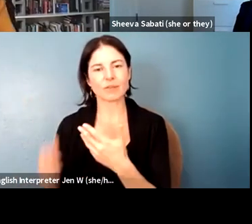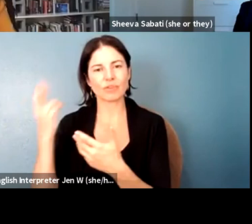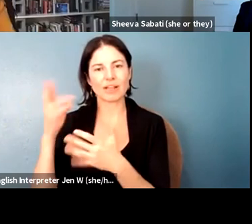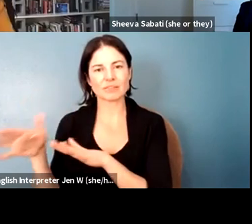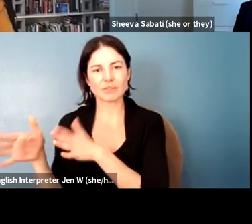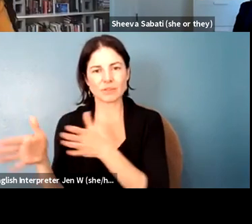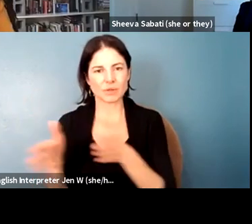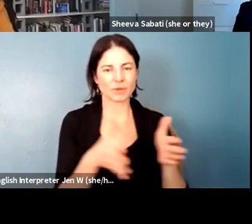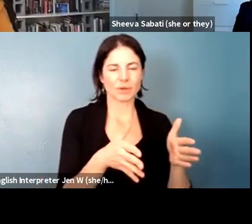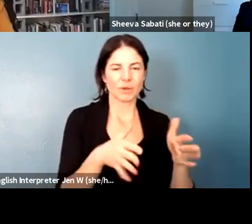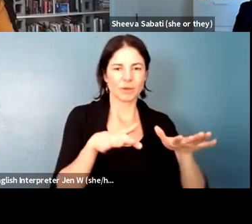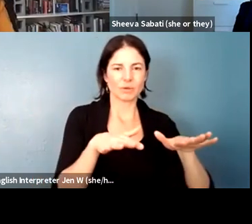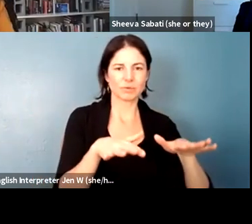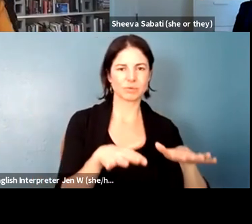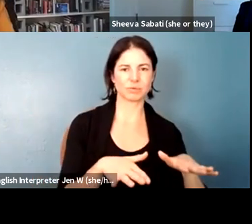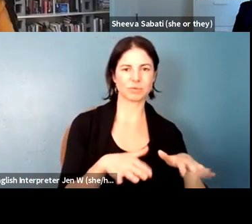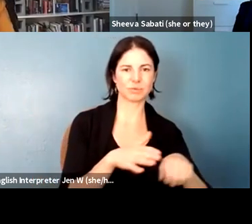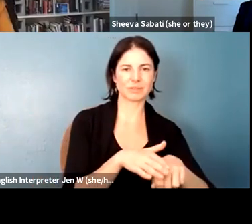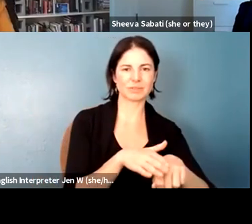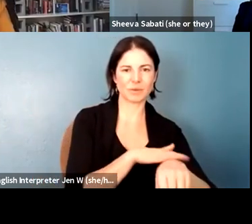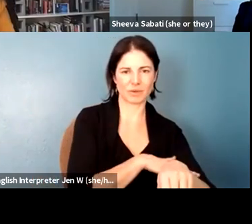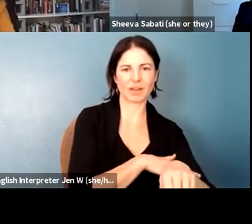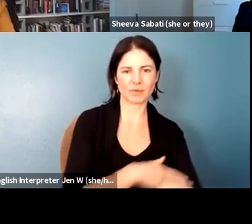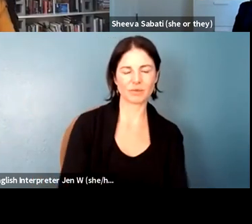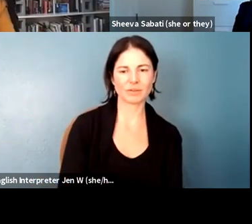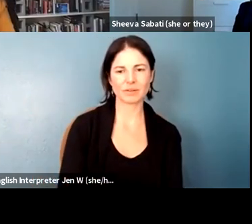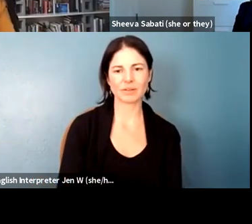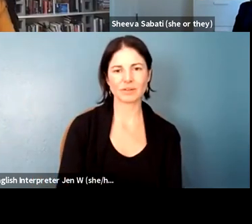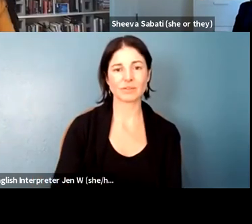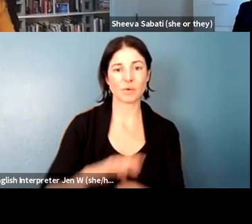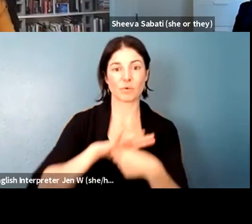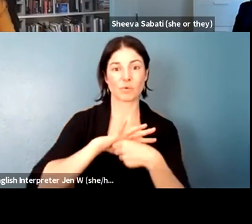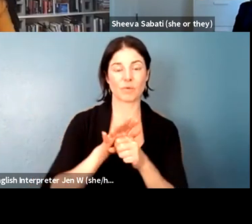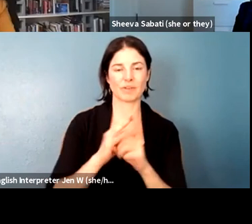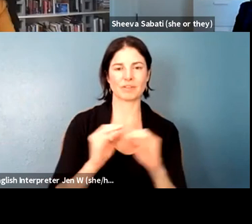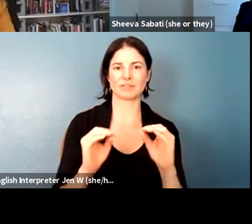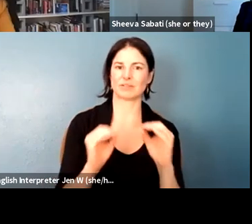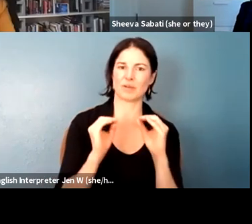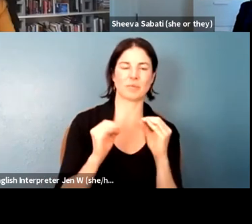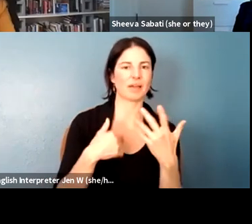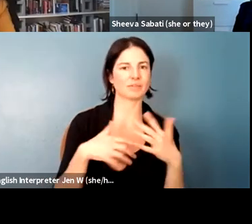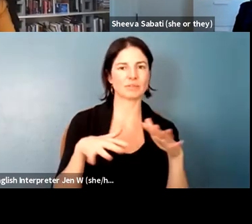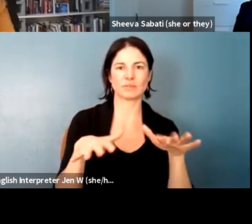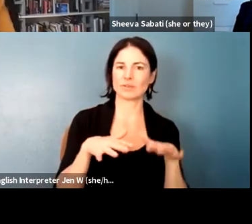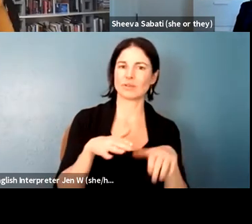carry some of the blessings from the pandemic. I know, it was it was a rough time, there were some personal blessings for me